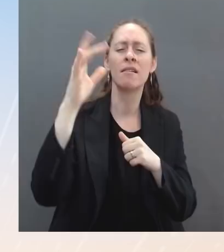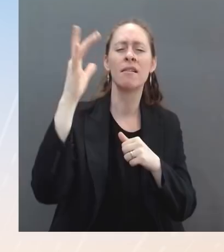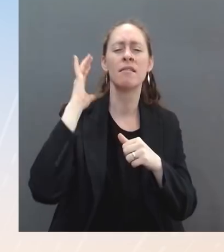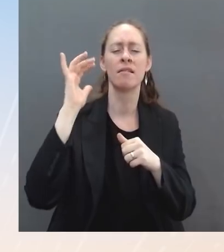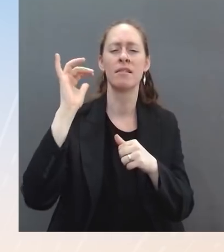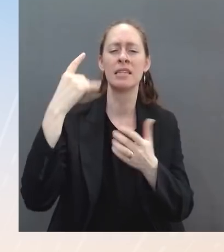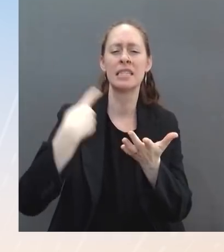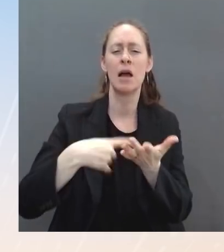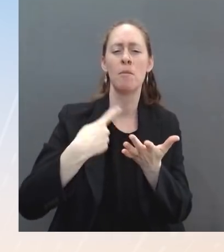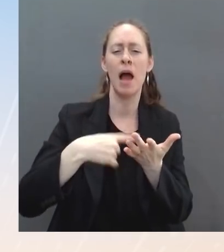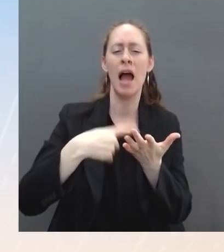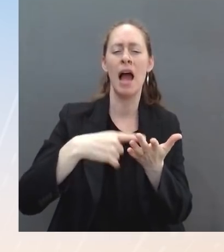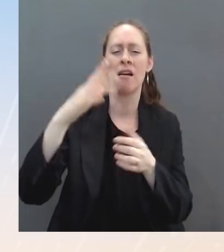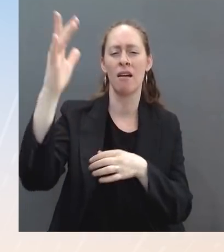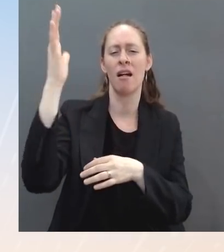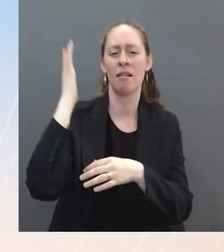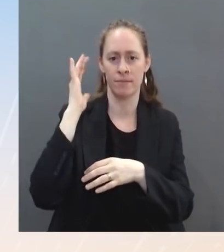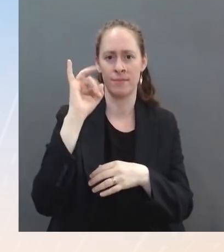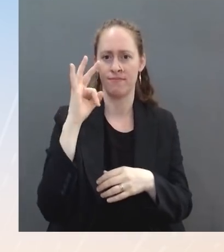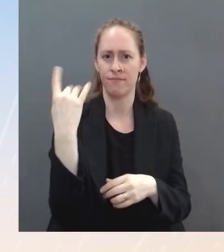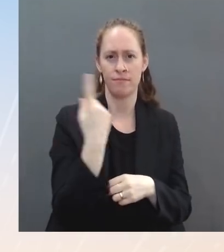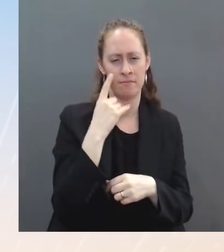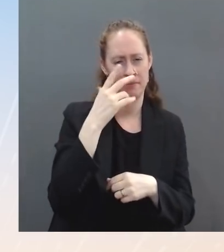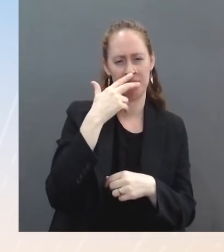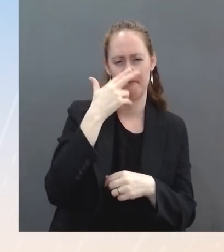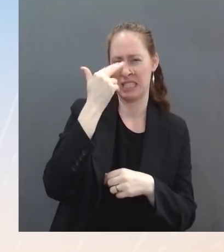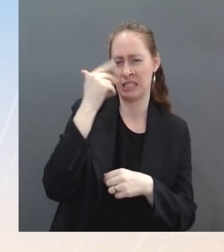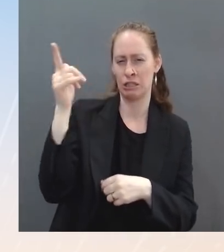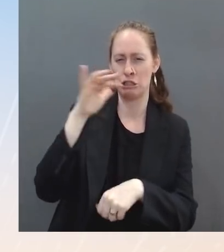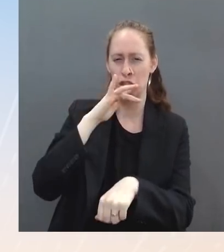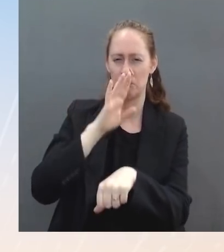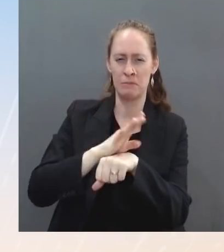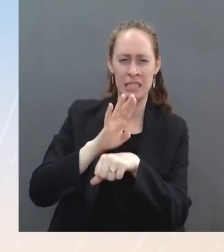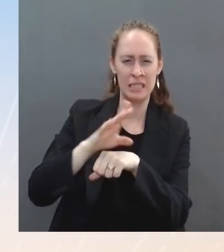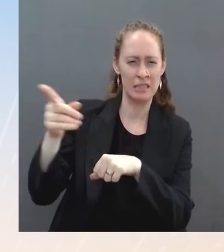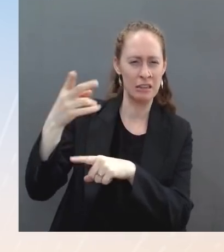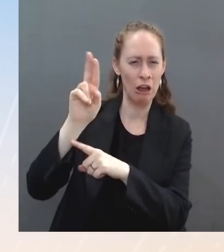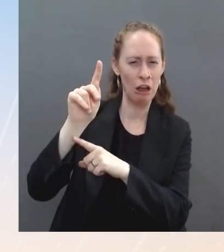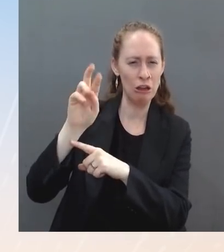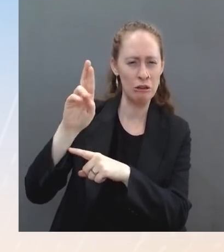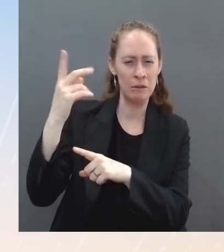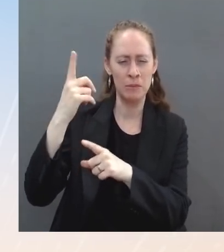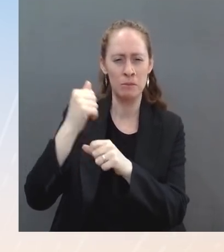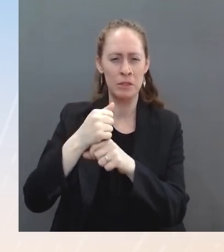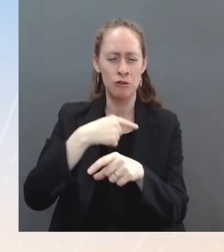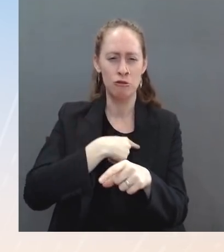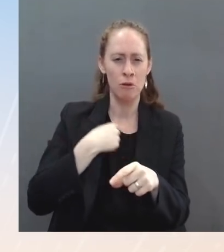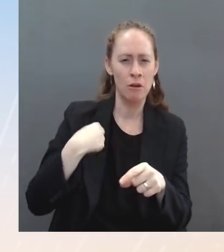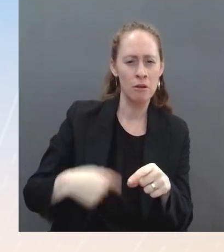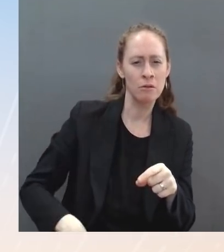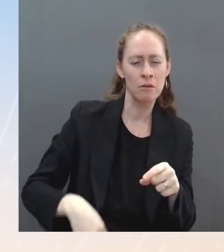The President said, "Nothing was unethical." He went on to say, "My son has not made money in terms of this thing about,